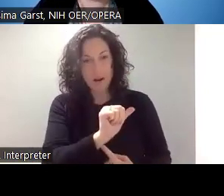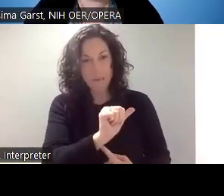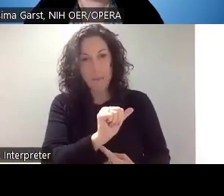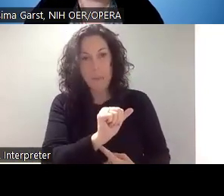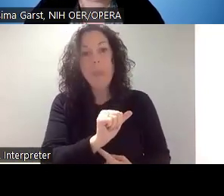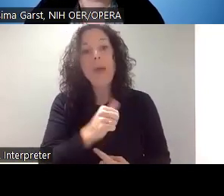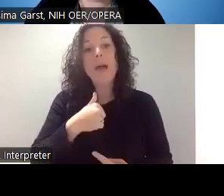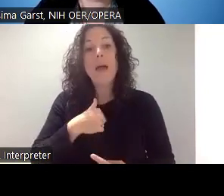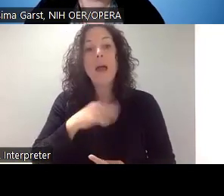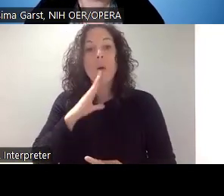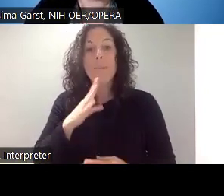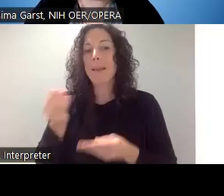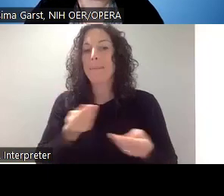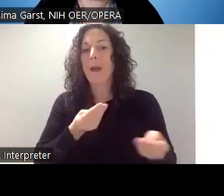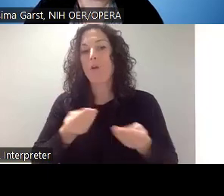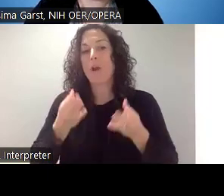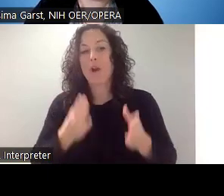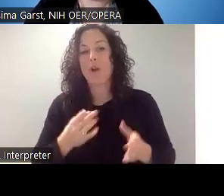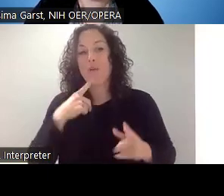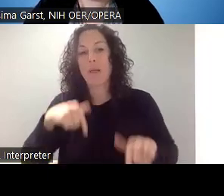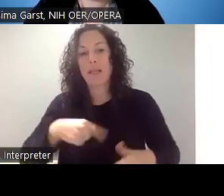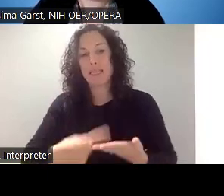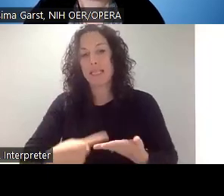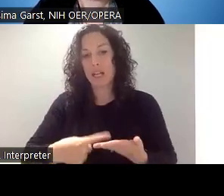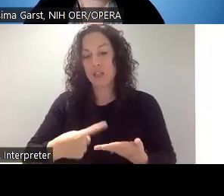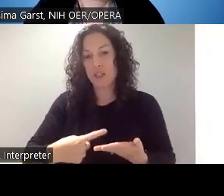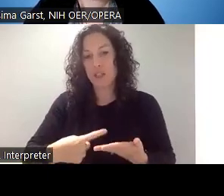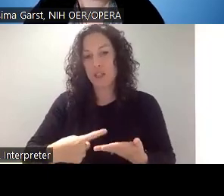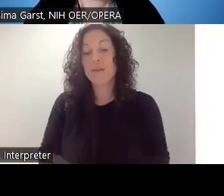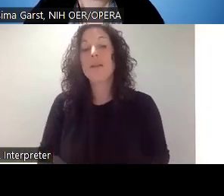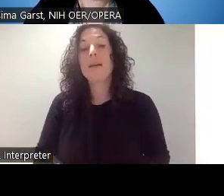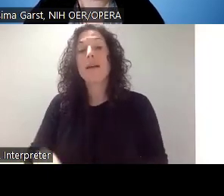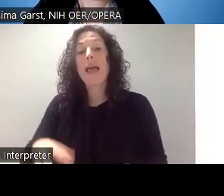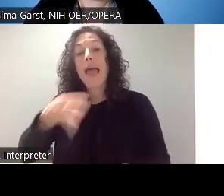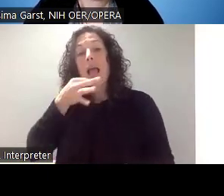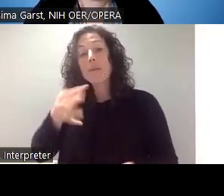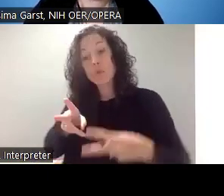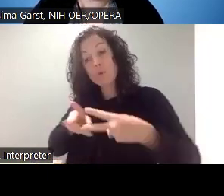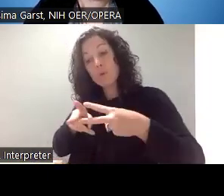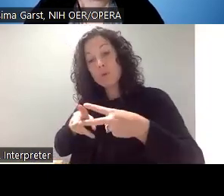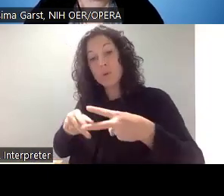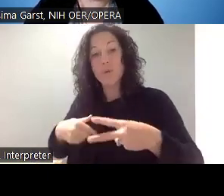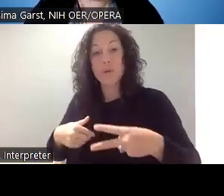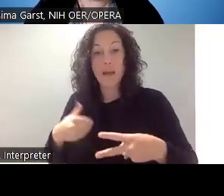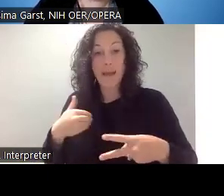I will be your moderator for this discussion. Our experts for this presentation are Emily Linde,